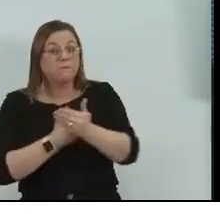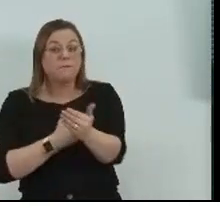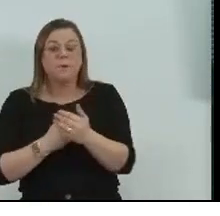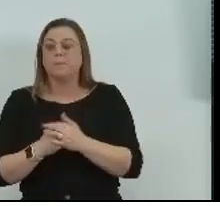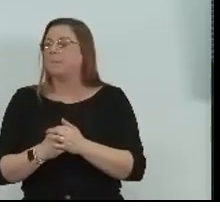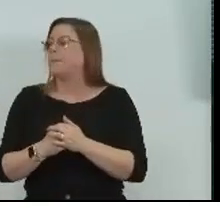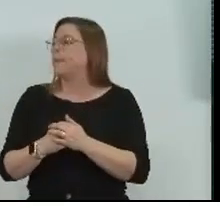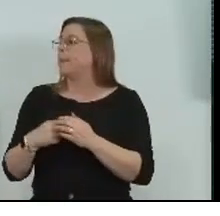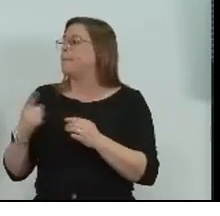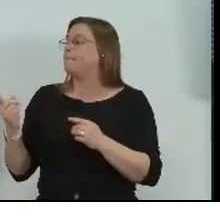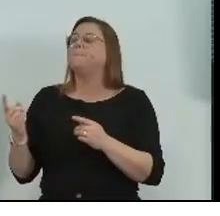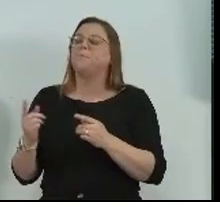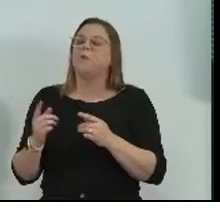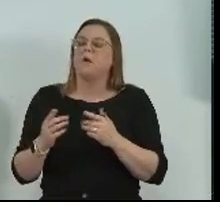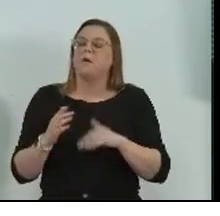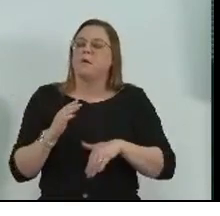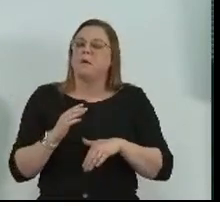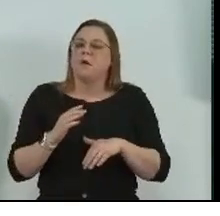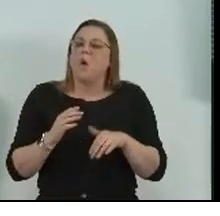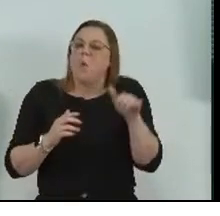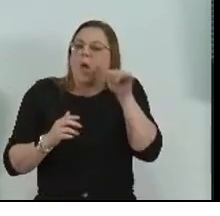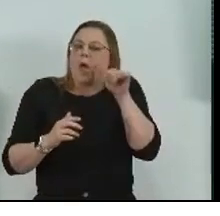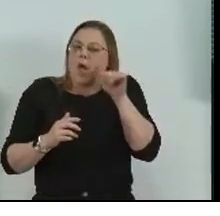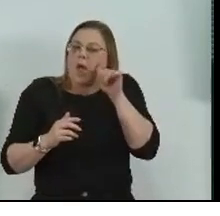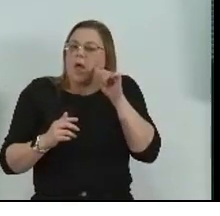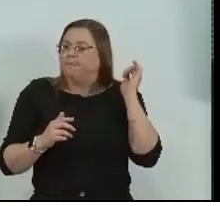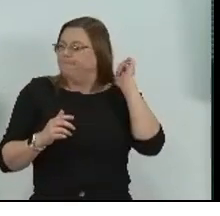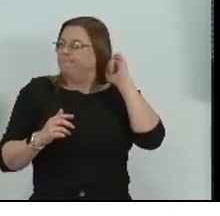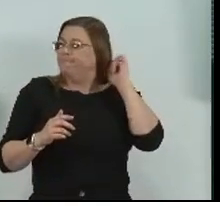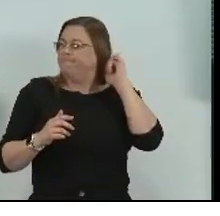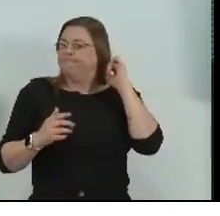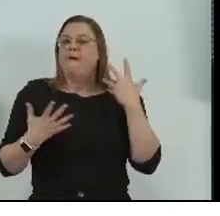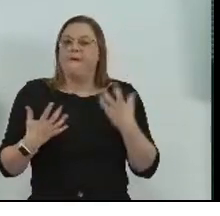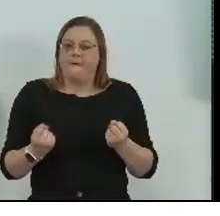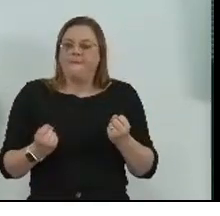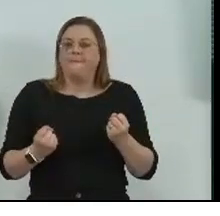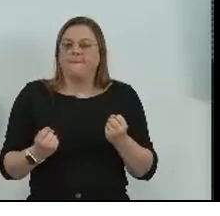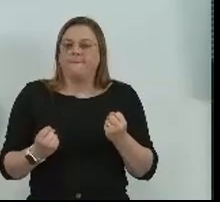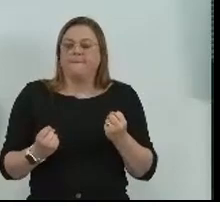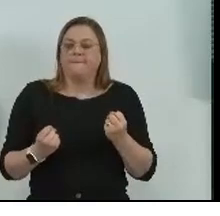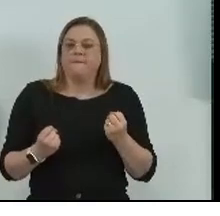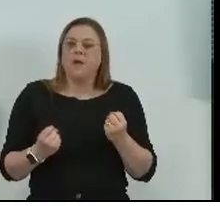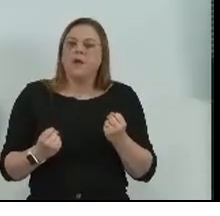Incredibly conscious. And it is an incredible responsibility, but also a